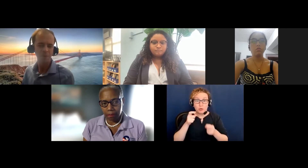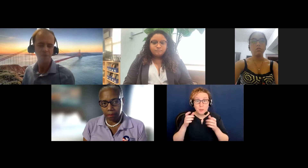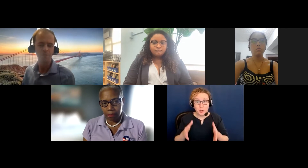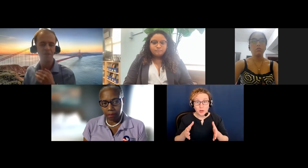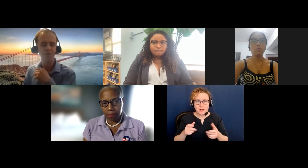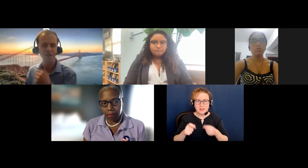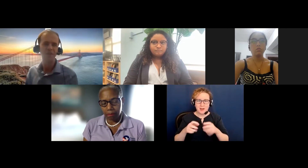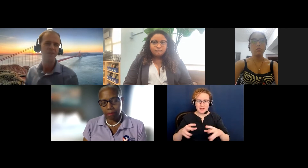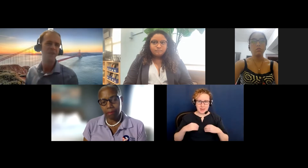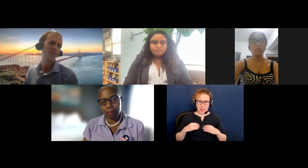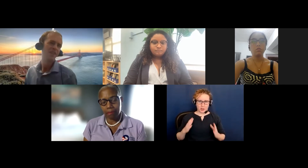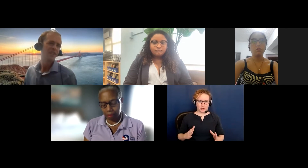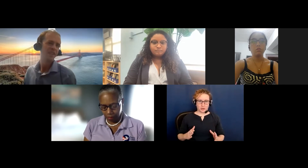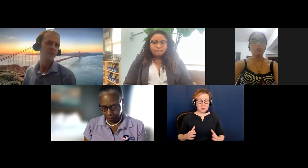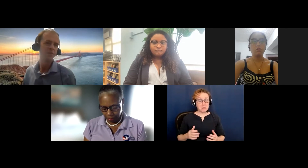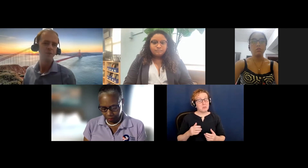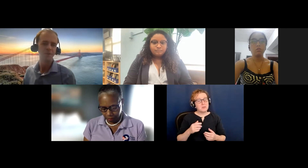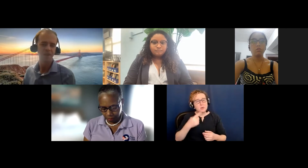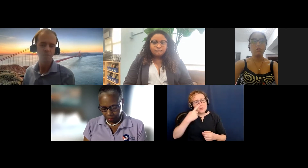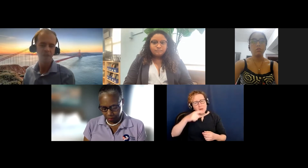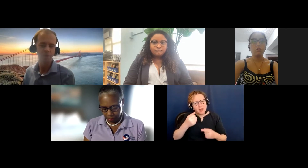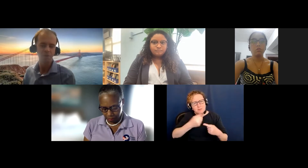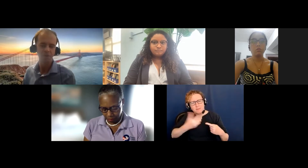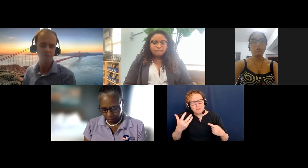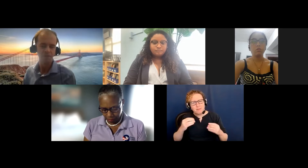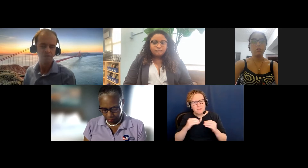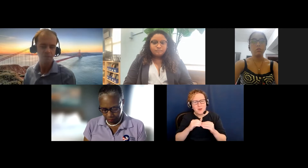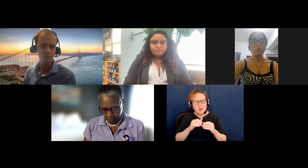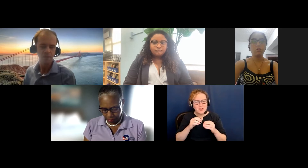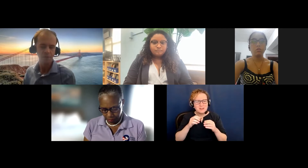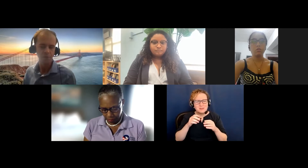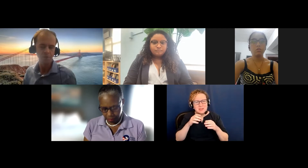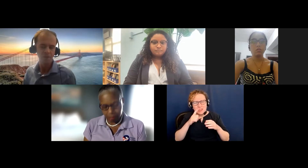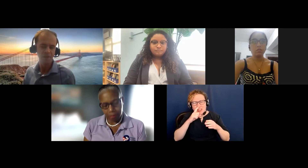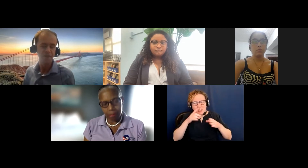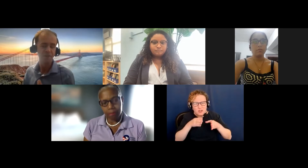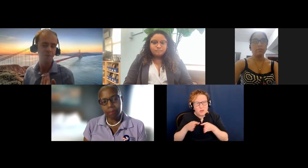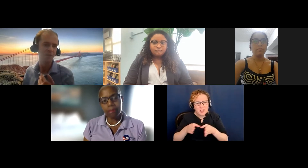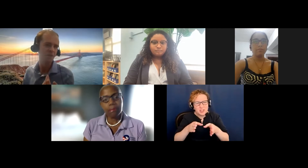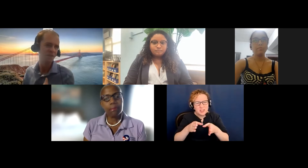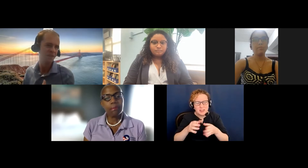were some of the strategies that you used as a blind person to insert yourself into